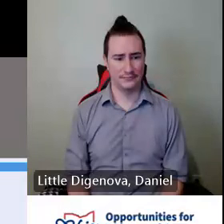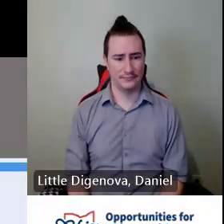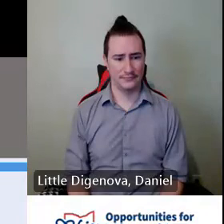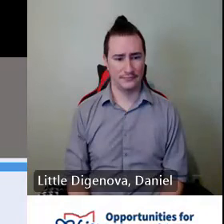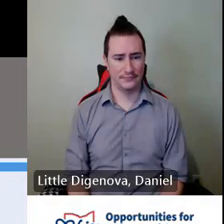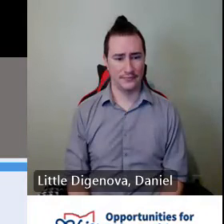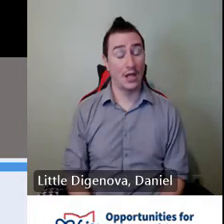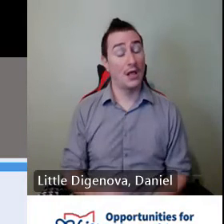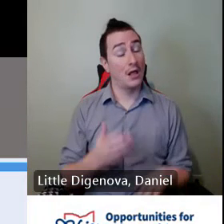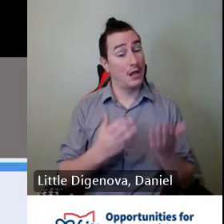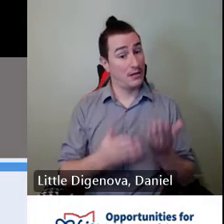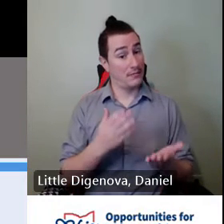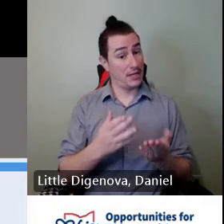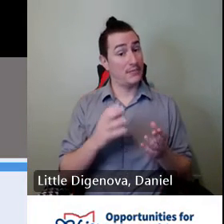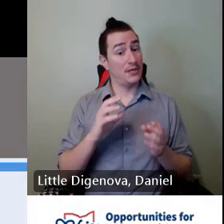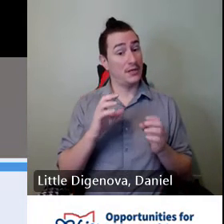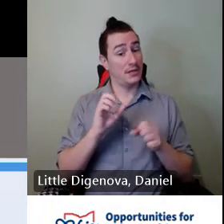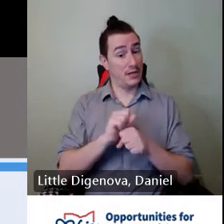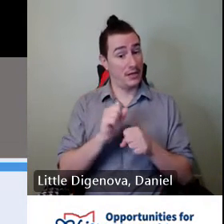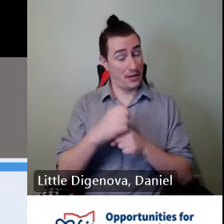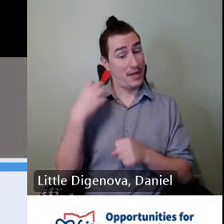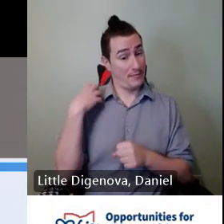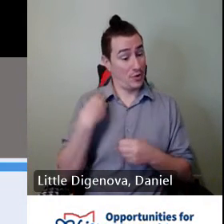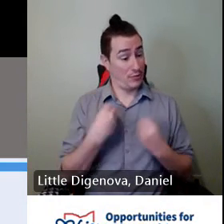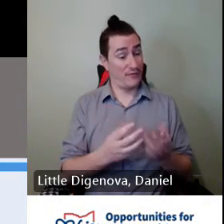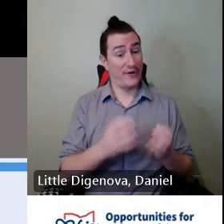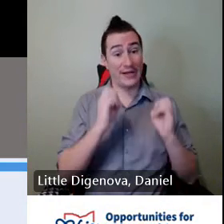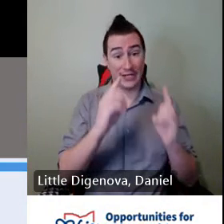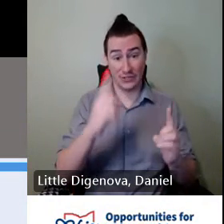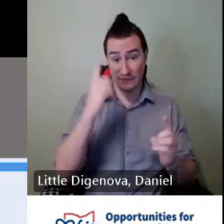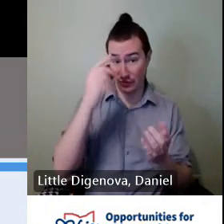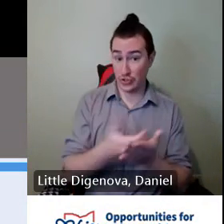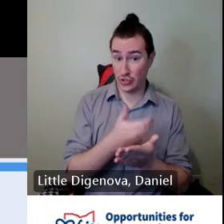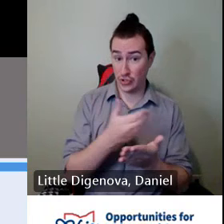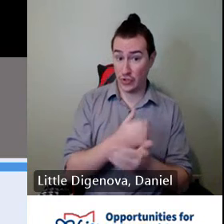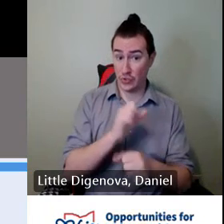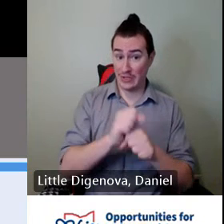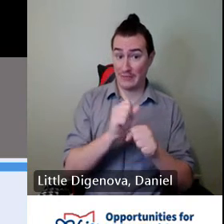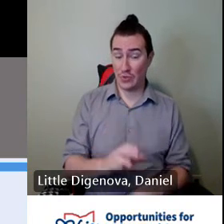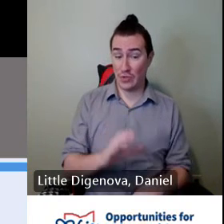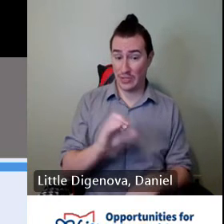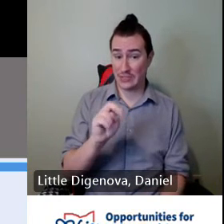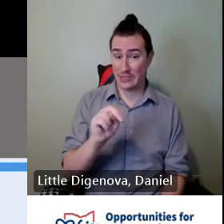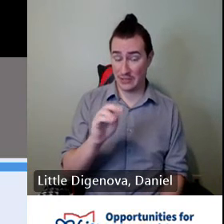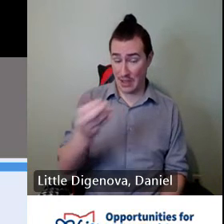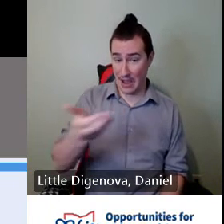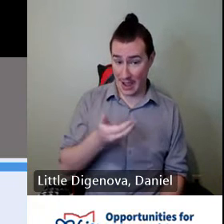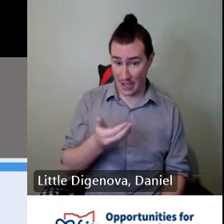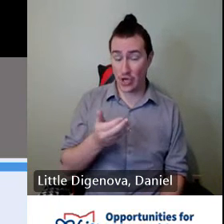education for new employees at onboarding and for all employees on a regular basis about the laws they're required to follow,